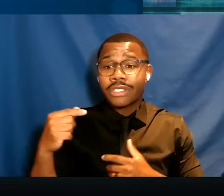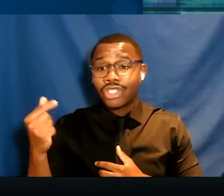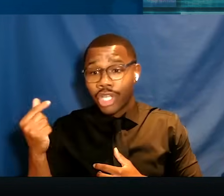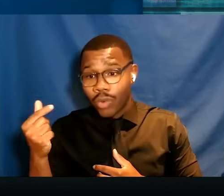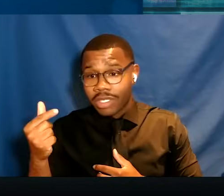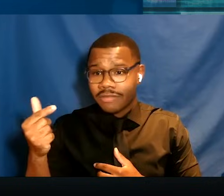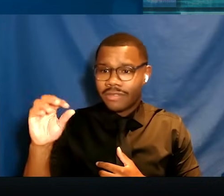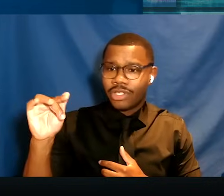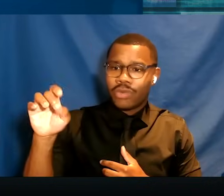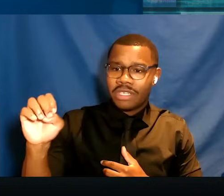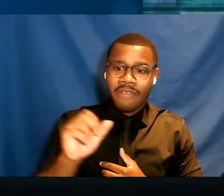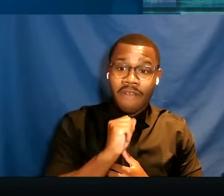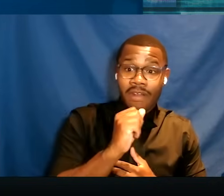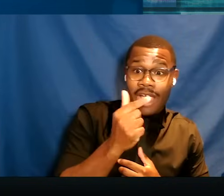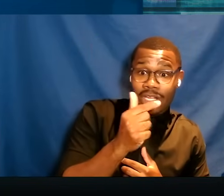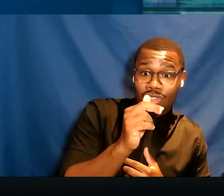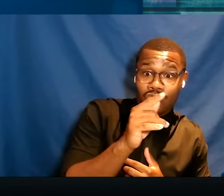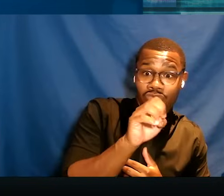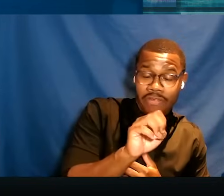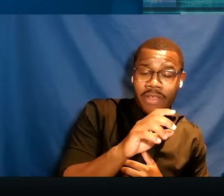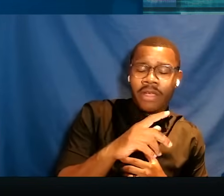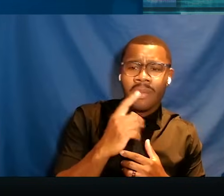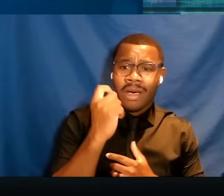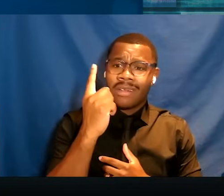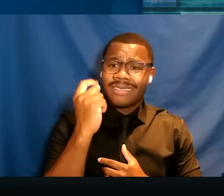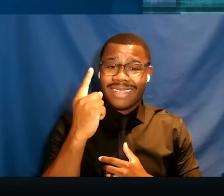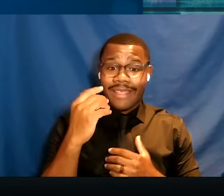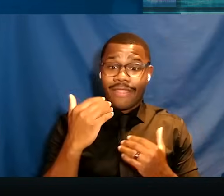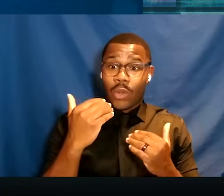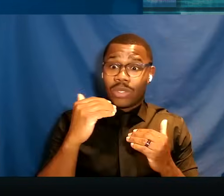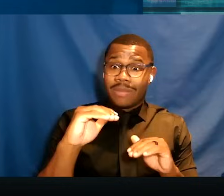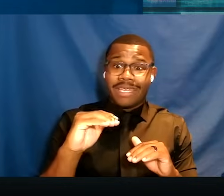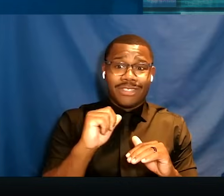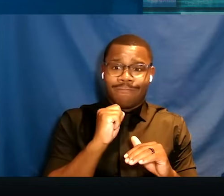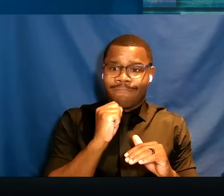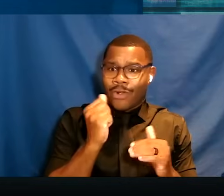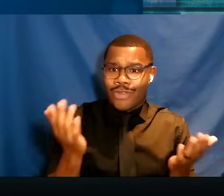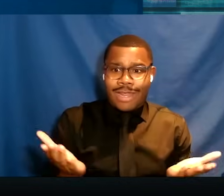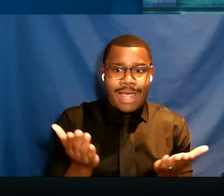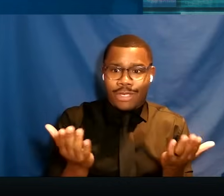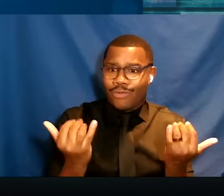And the fact is, these are all limitations that don't exist today. So if we didn't have this contract